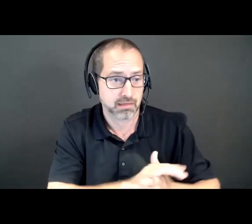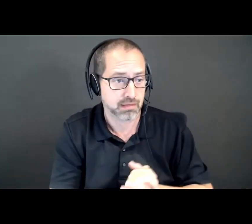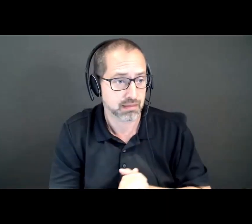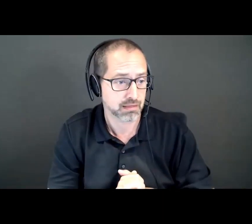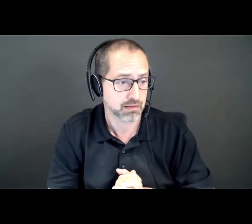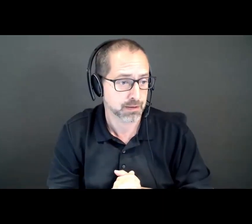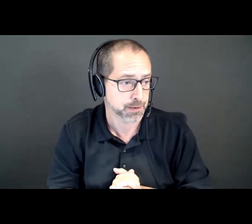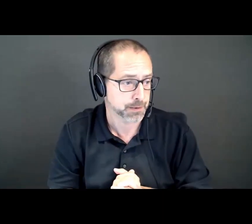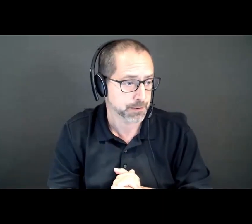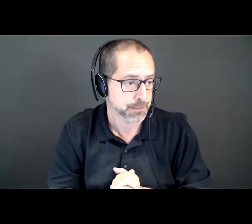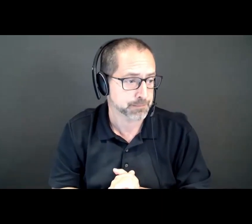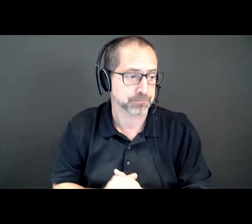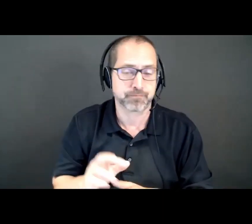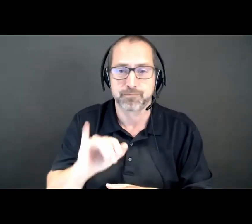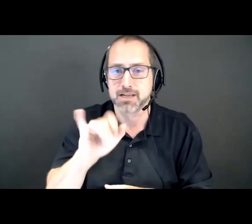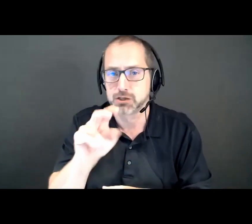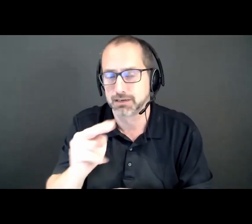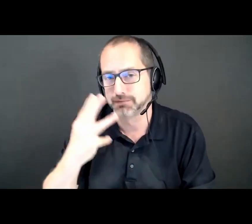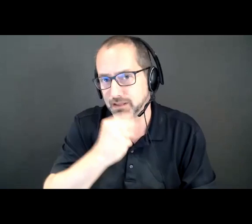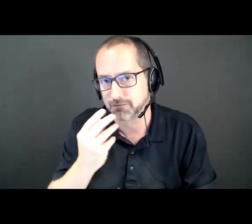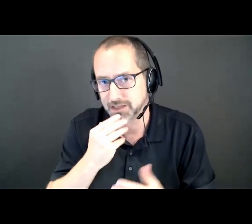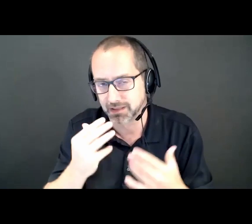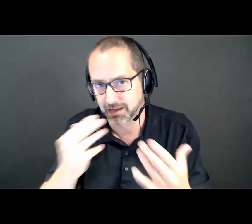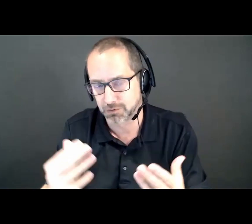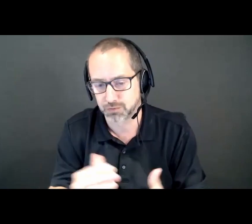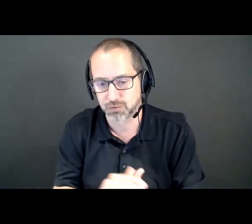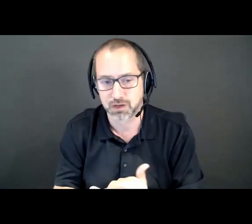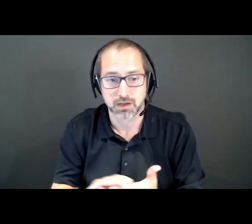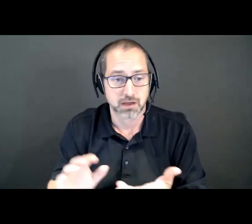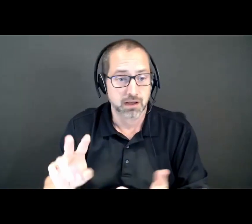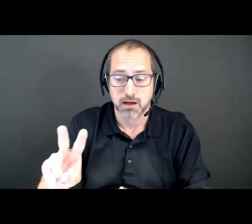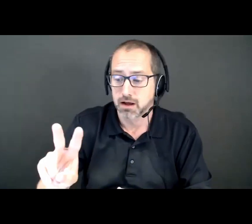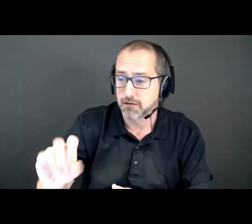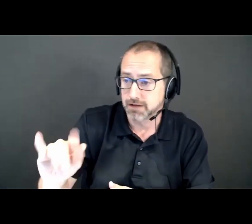Just lovely, thank you so much. And Valentina, you might tie us off with this question.